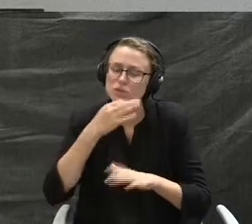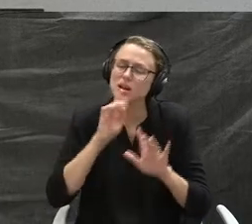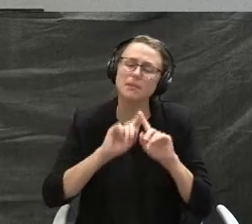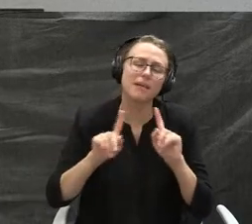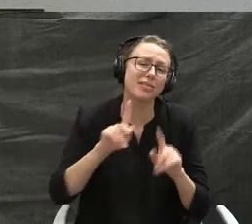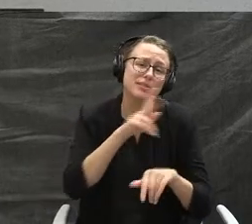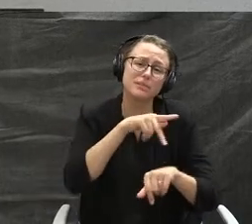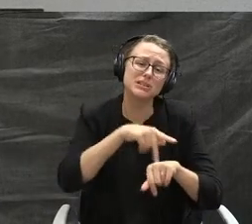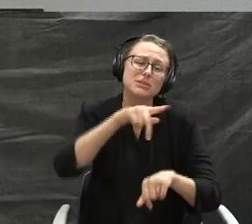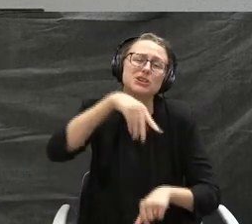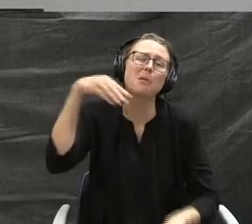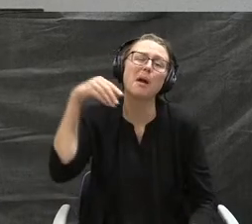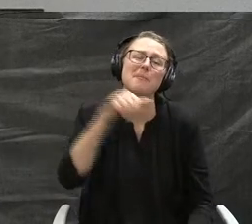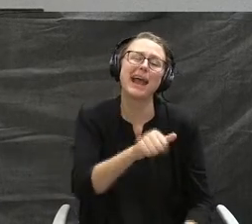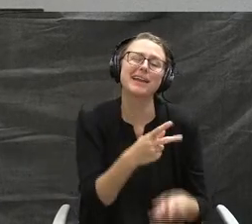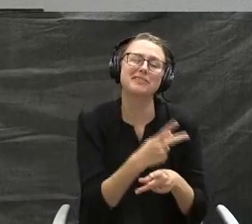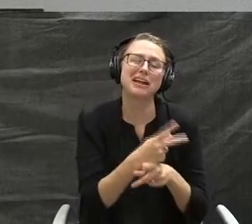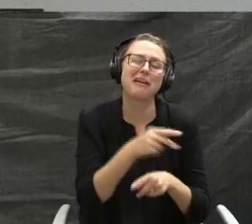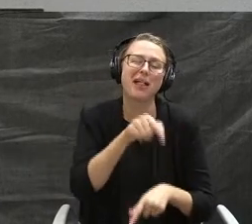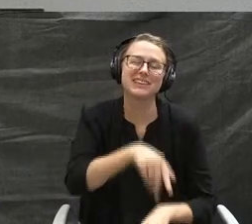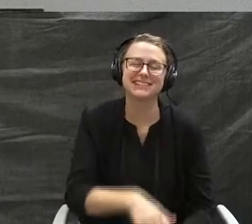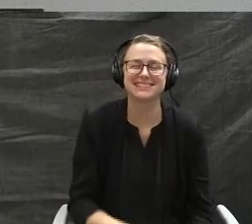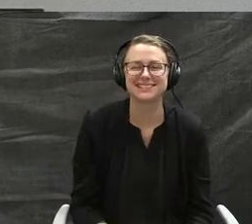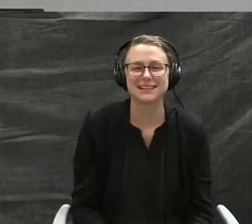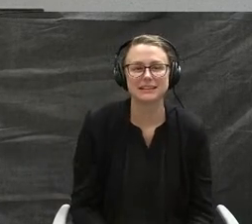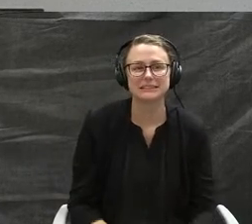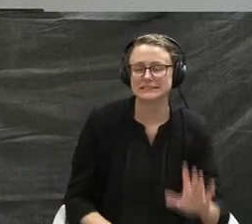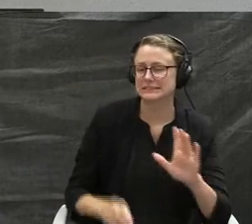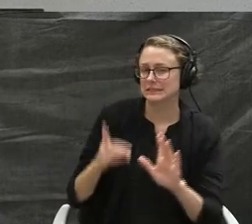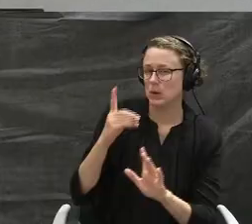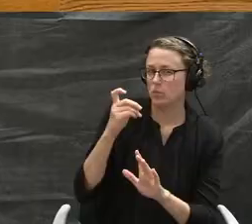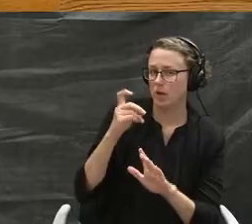to do. More question before I call in another board member